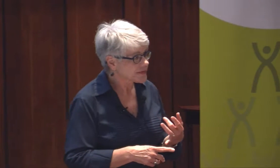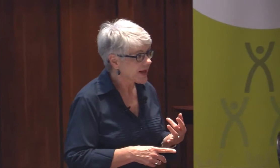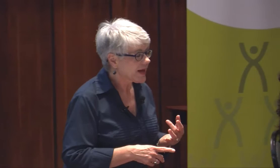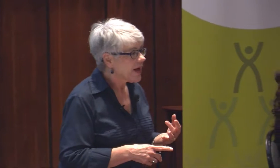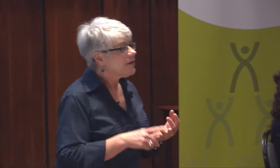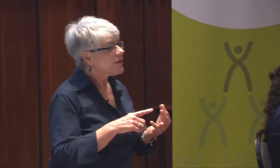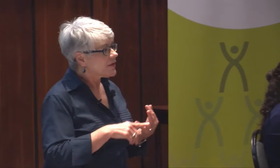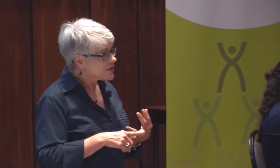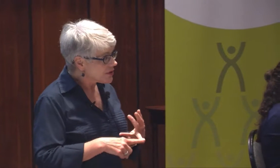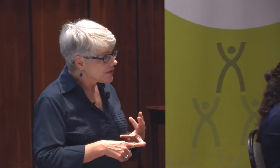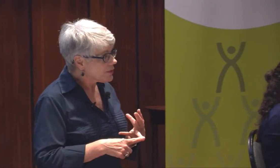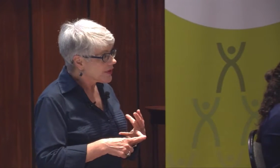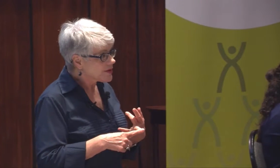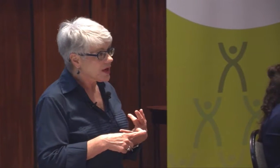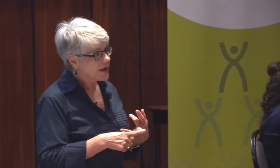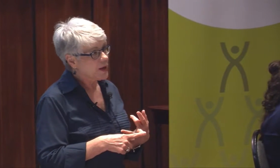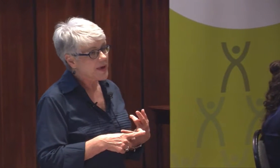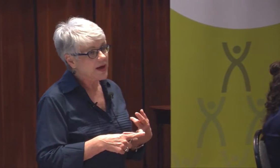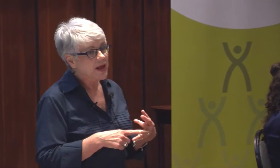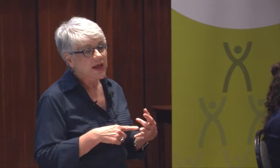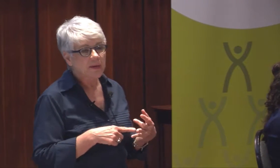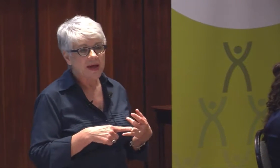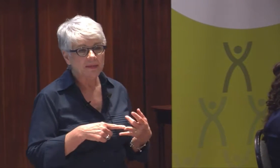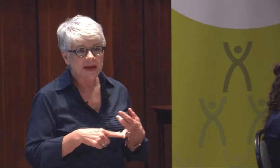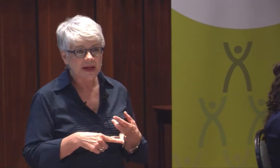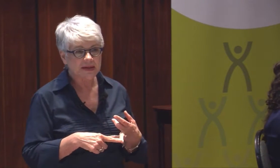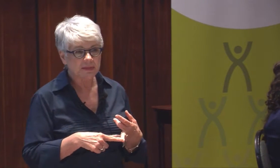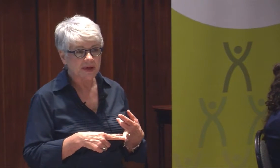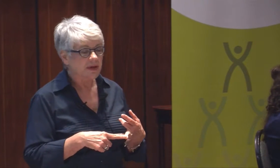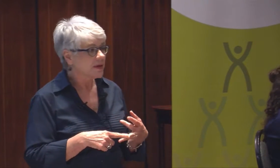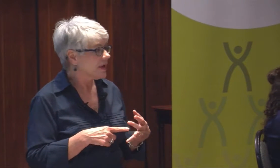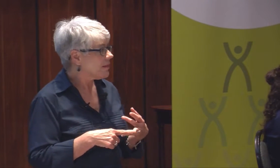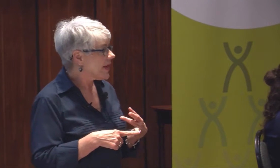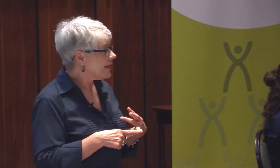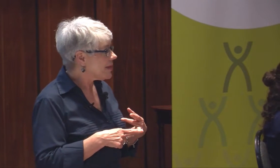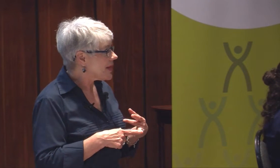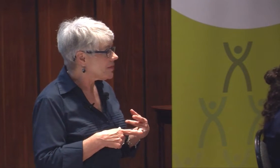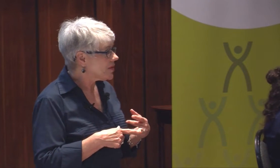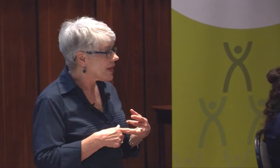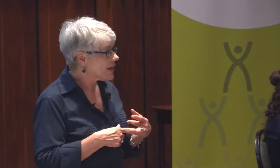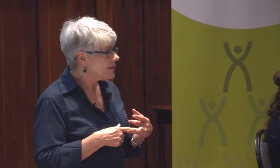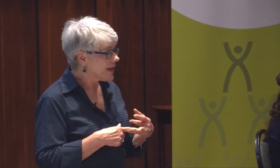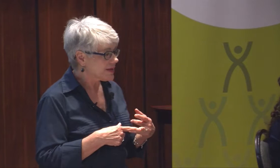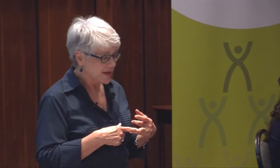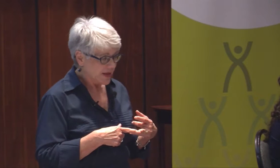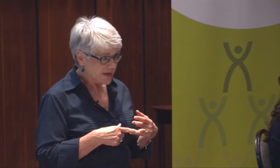Okay, for the children that we're talking about, it maybe atypical. It may, they may communicate in ways different.